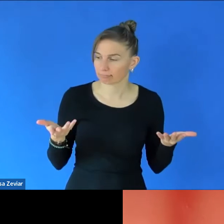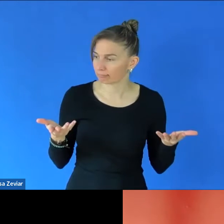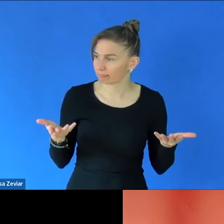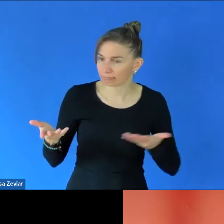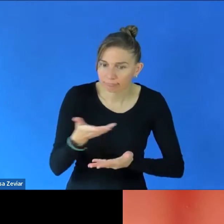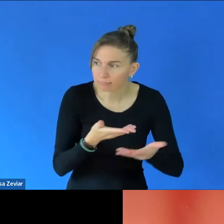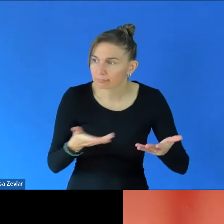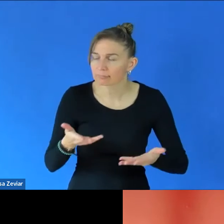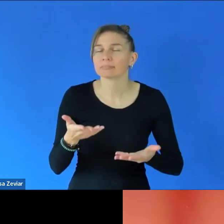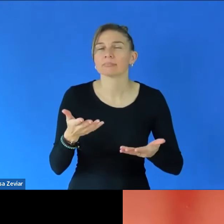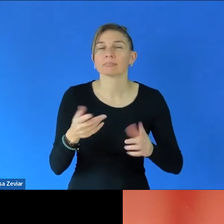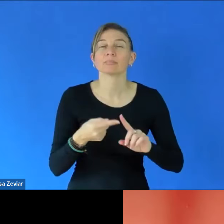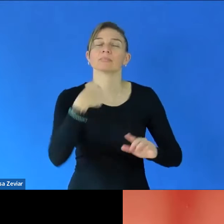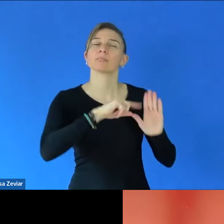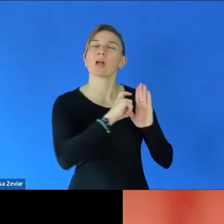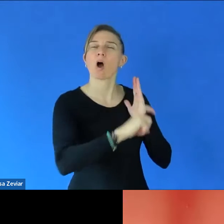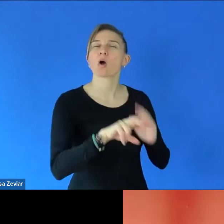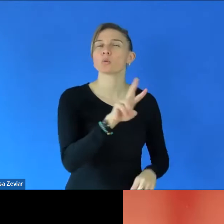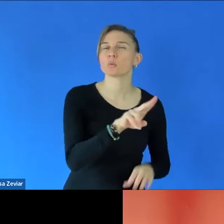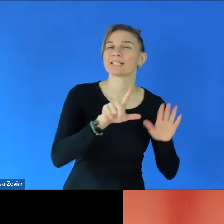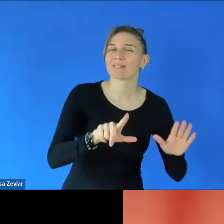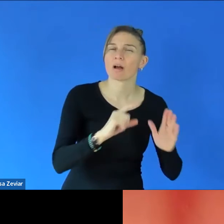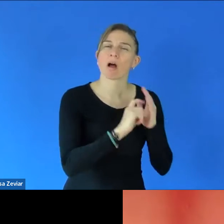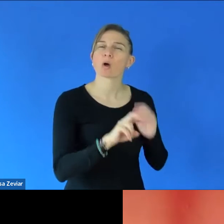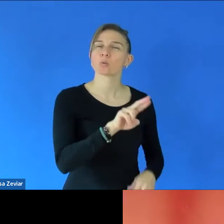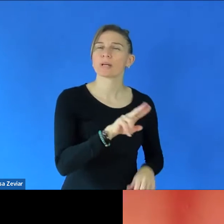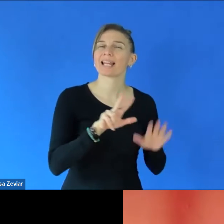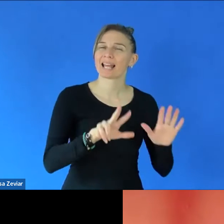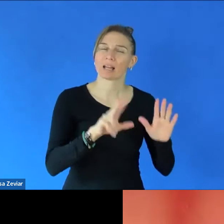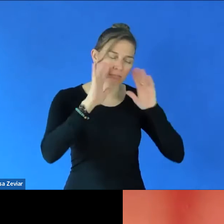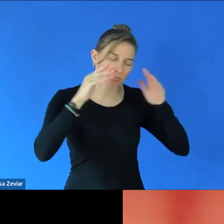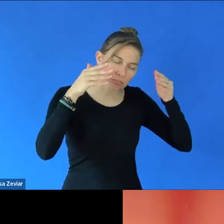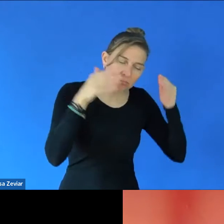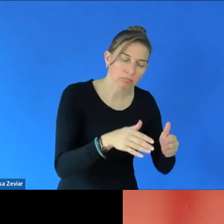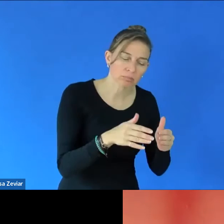on articles 27 and 28 which was innovative for us